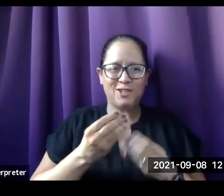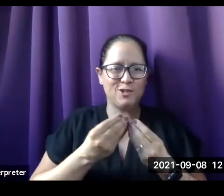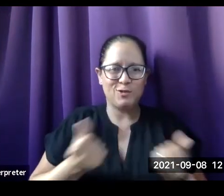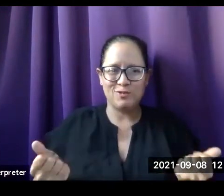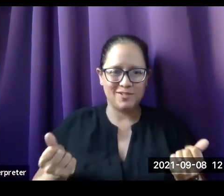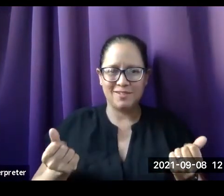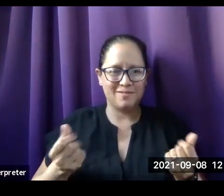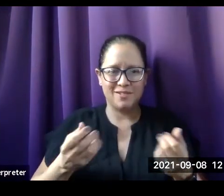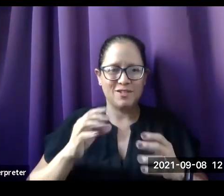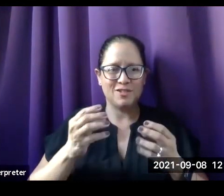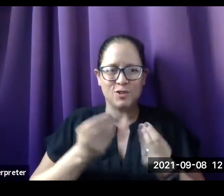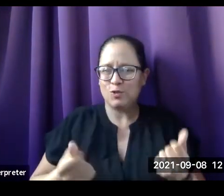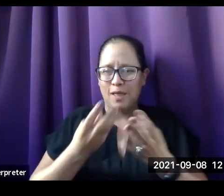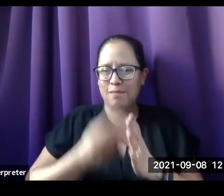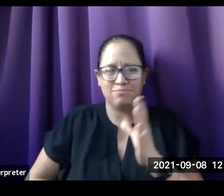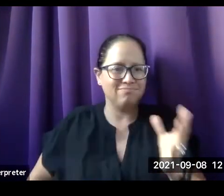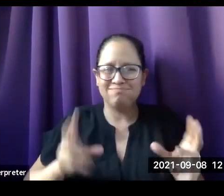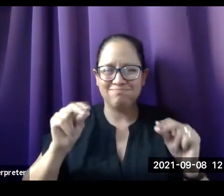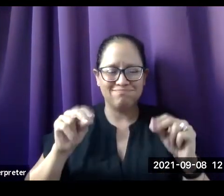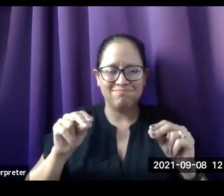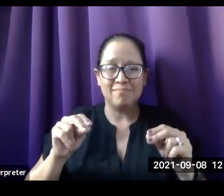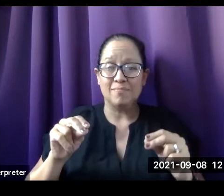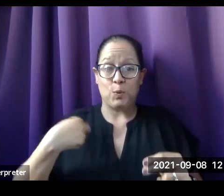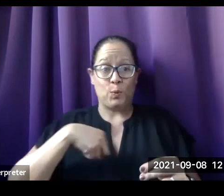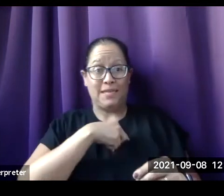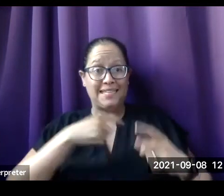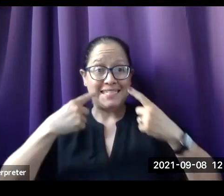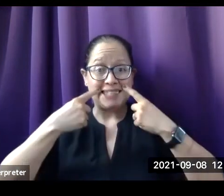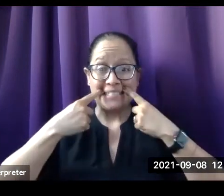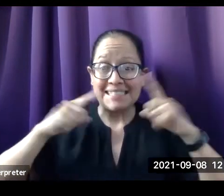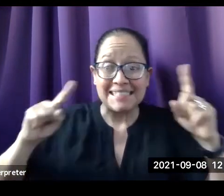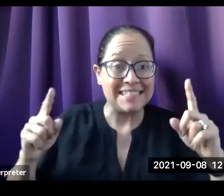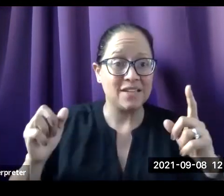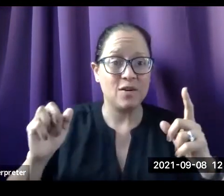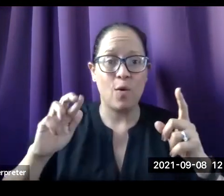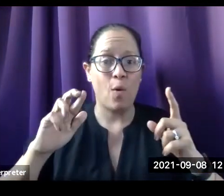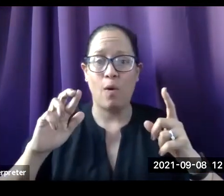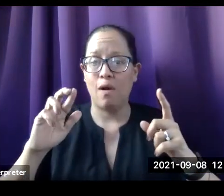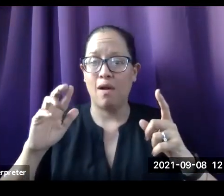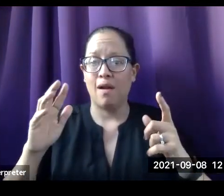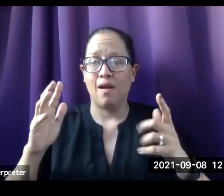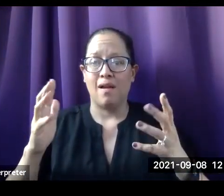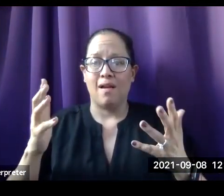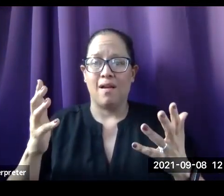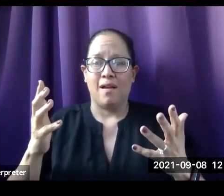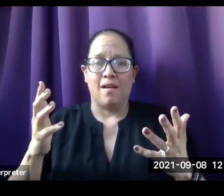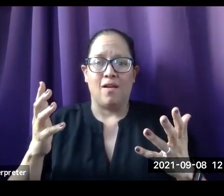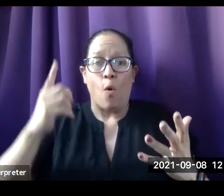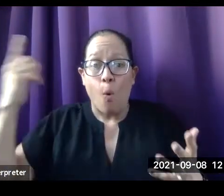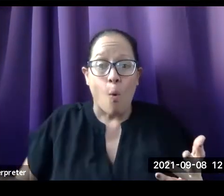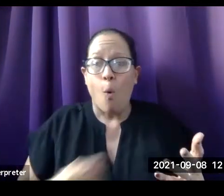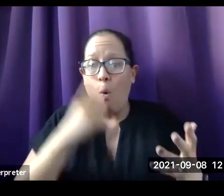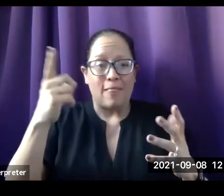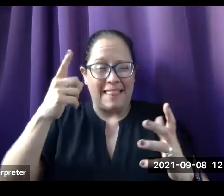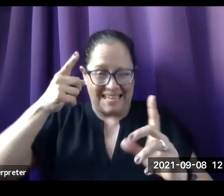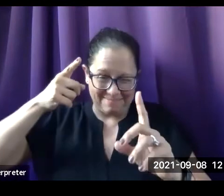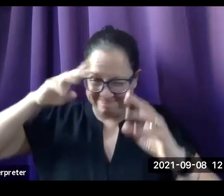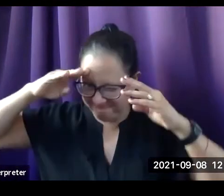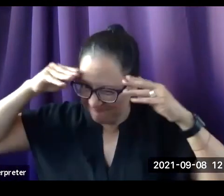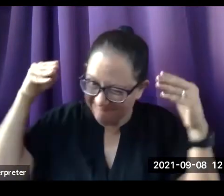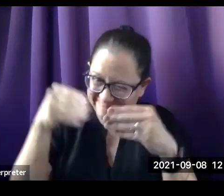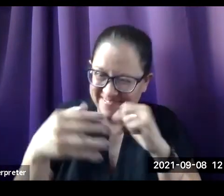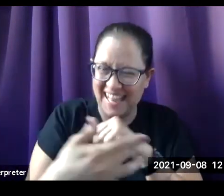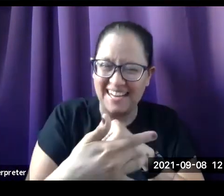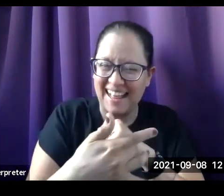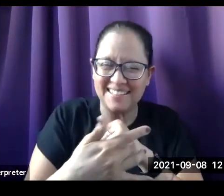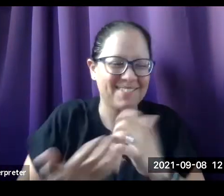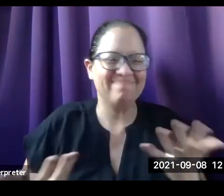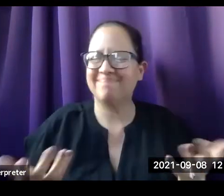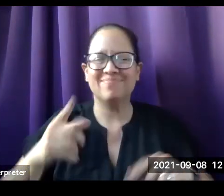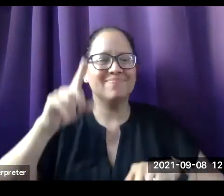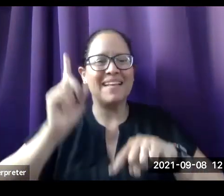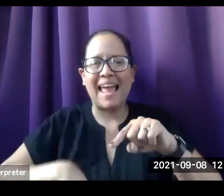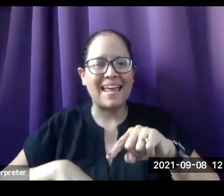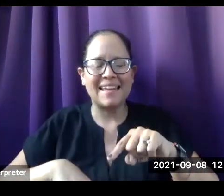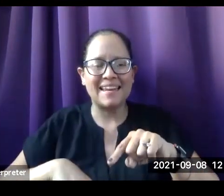We can't succeed or somehow end the day with technologies we don't ever overcome inequality that way either. There's no single act of creating equity.